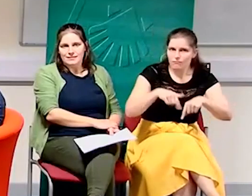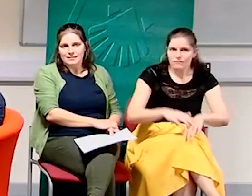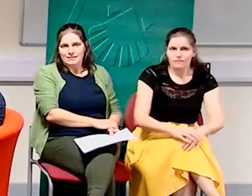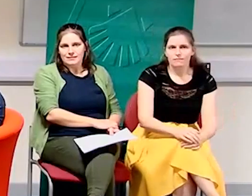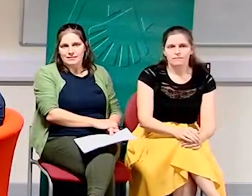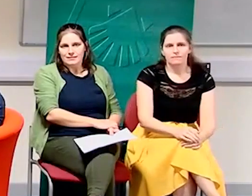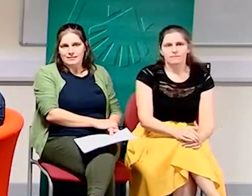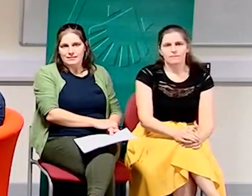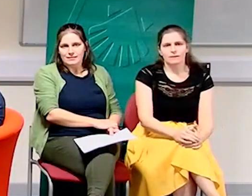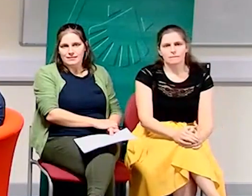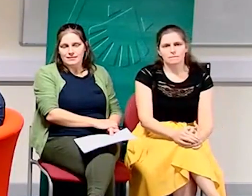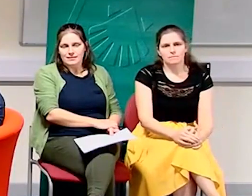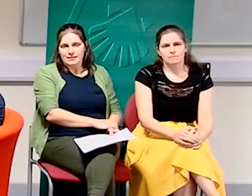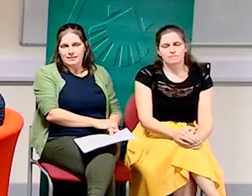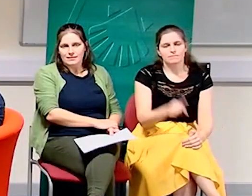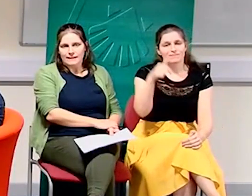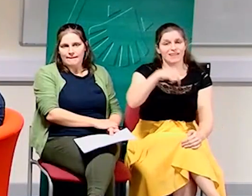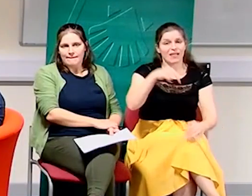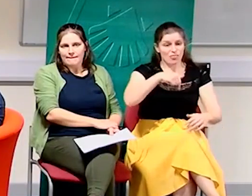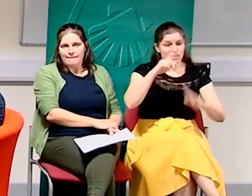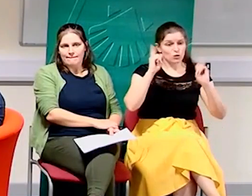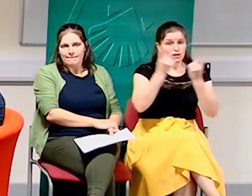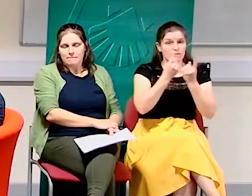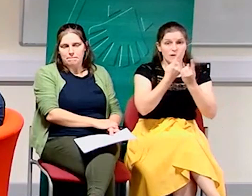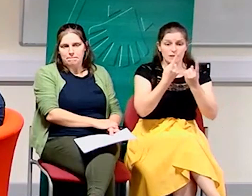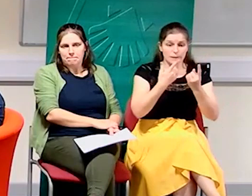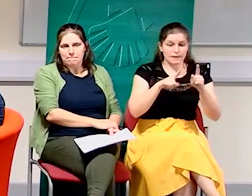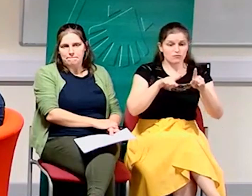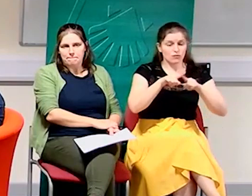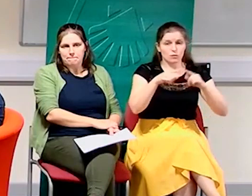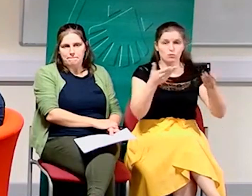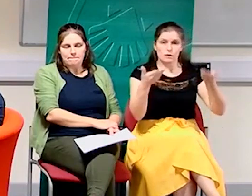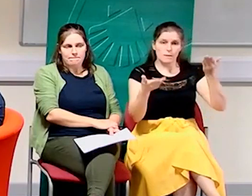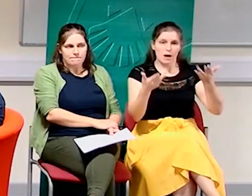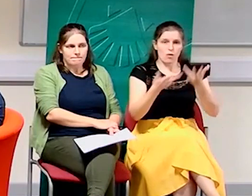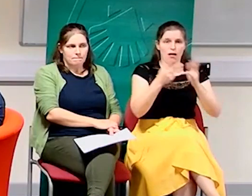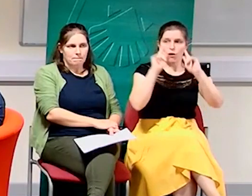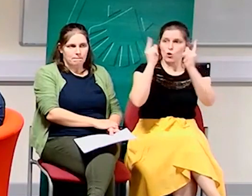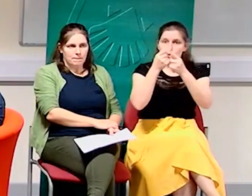Reading University done anything to Benchmark itself against other universities in terms of